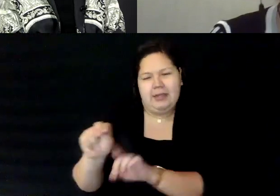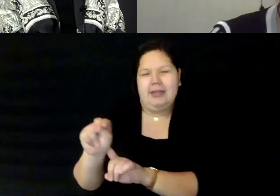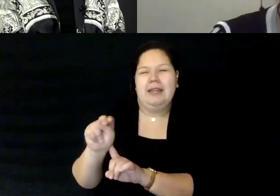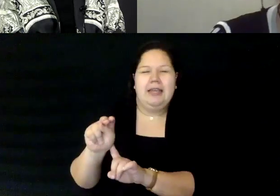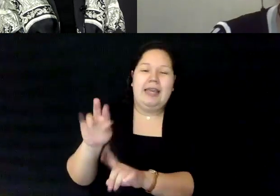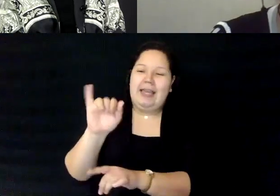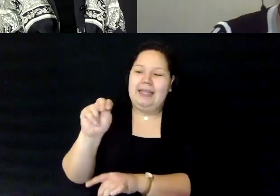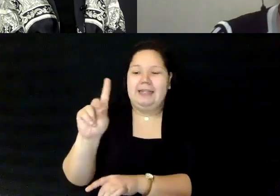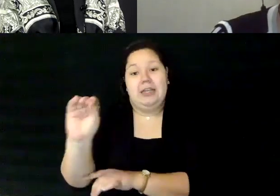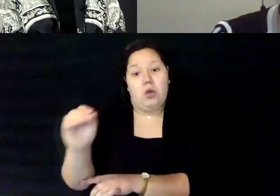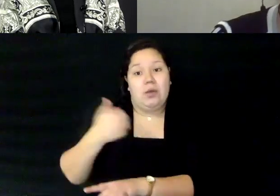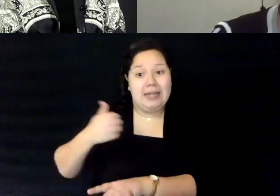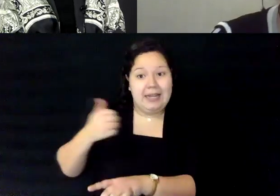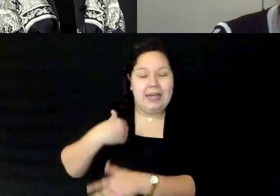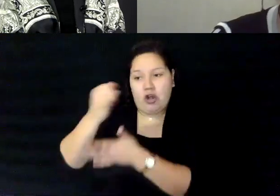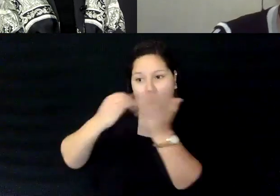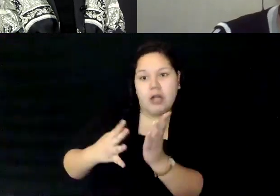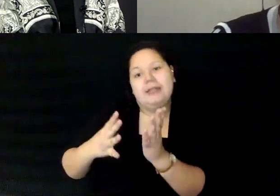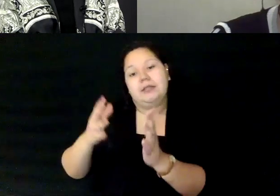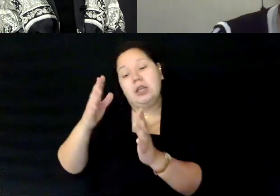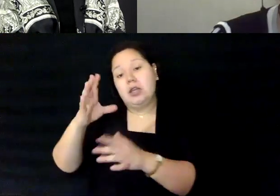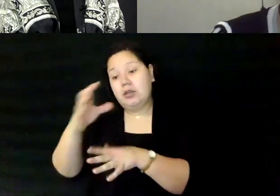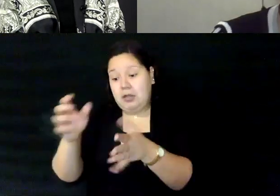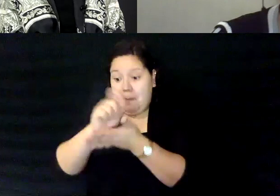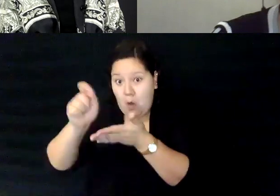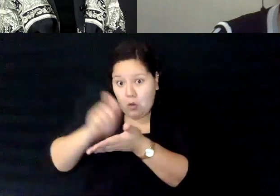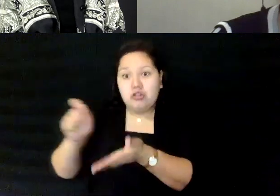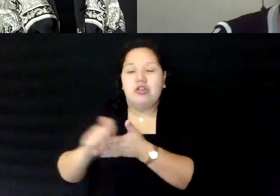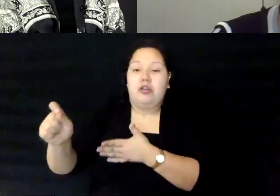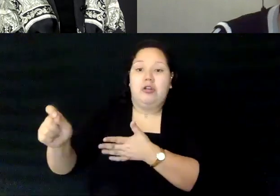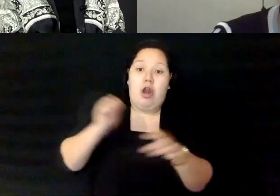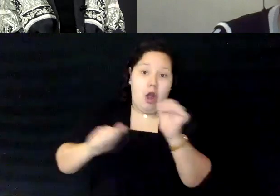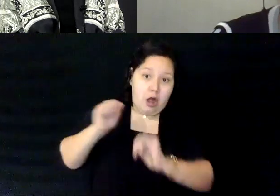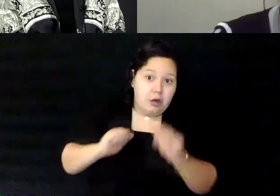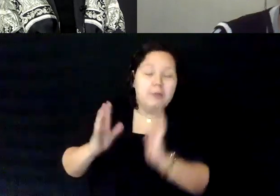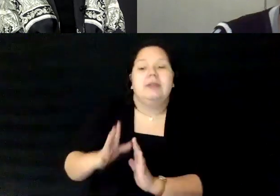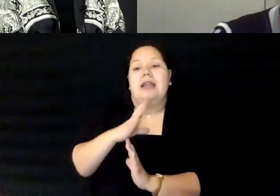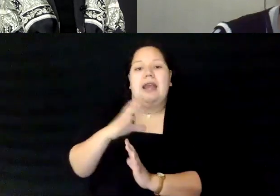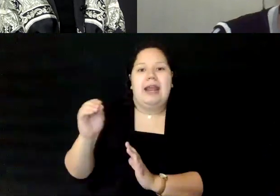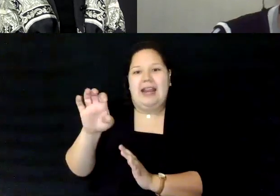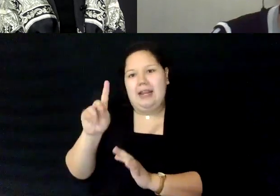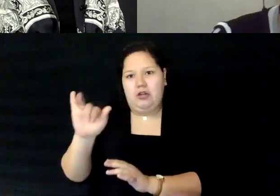composer, performer and educator. Her practice considers the mediation of memory through emerging